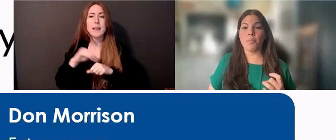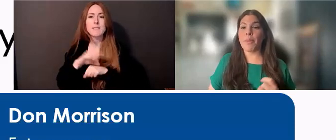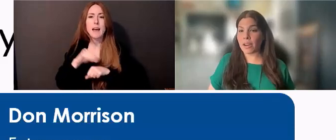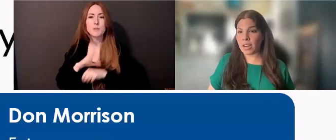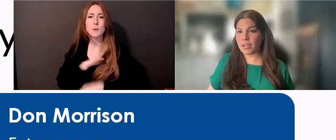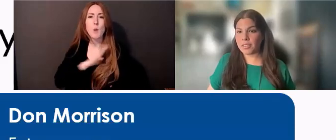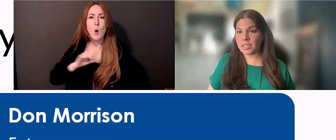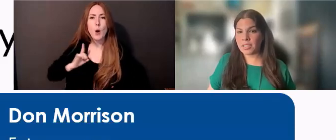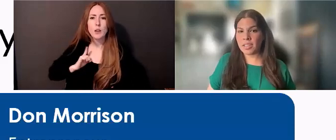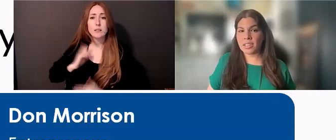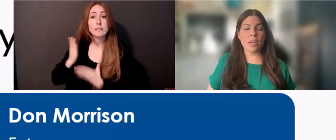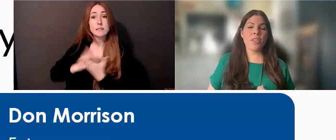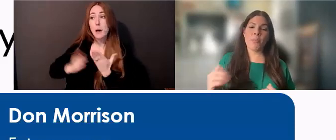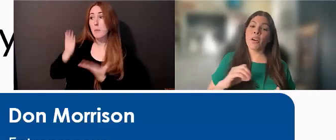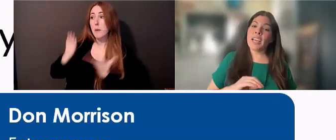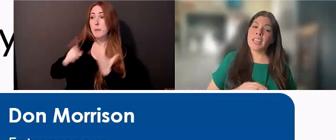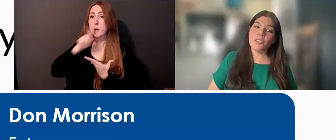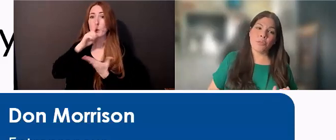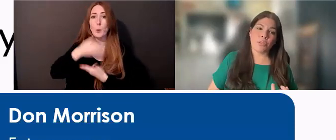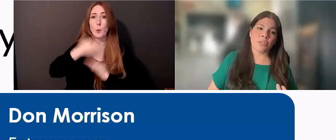background, some of them are end users.